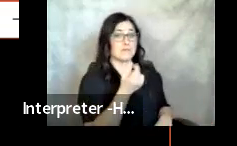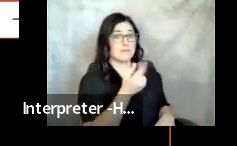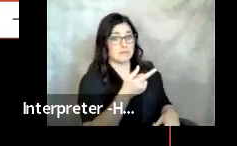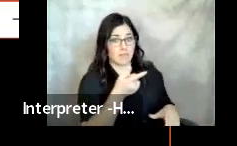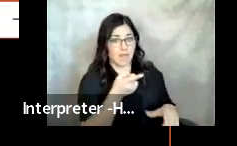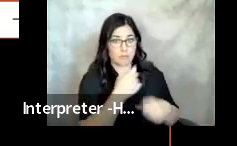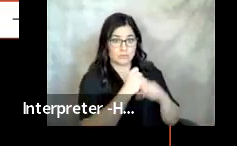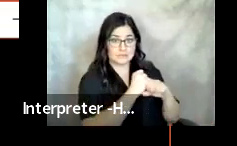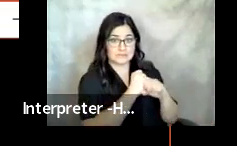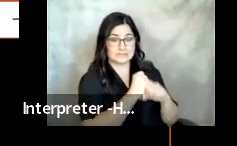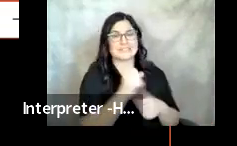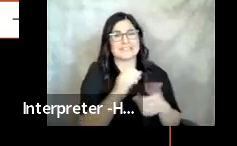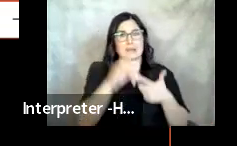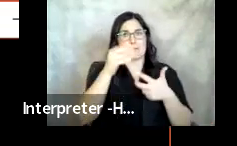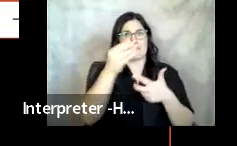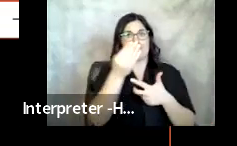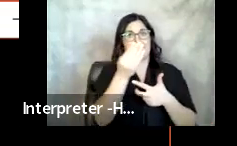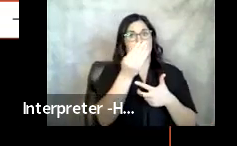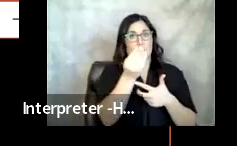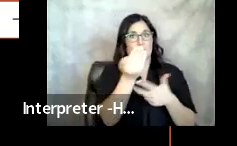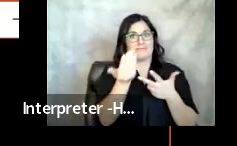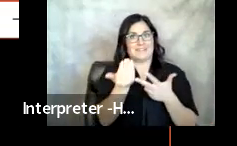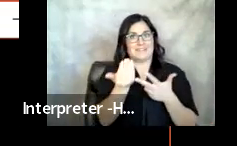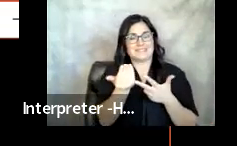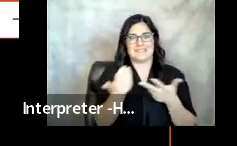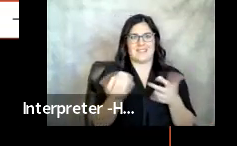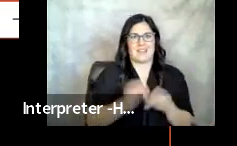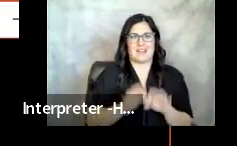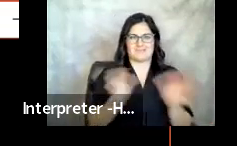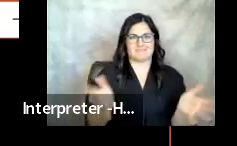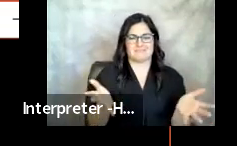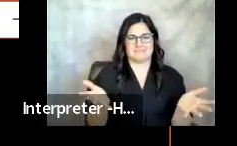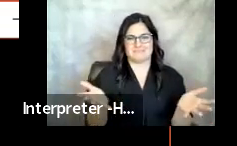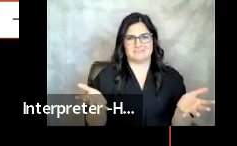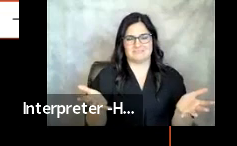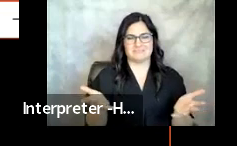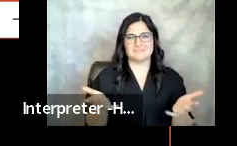The 14th and 15th amendments, you can pretty much just count out they don't count at all.